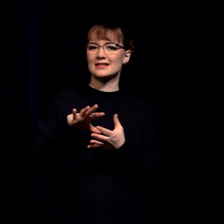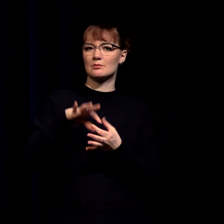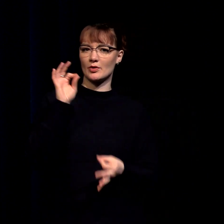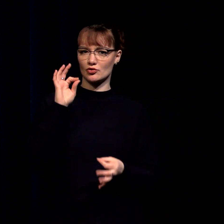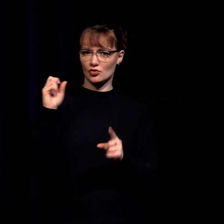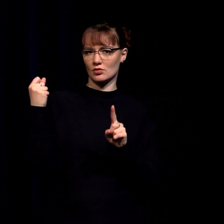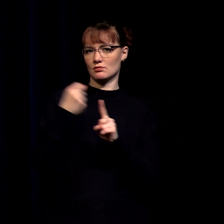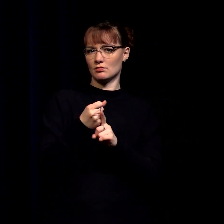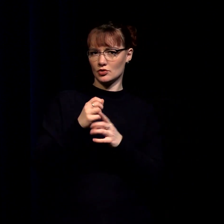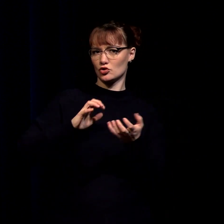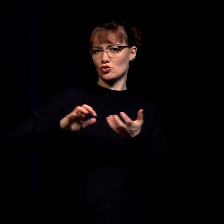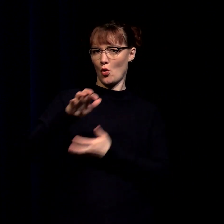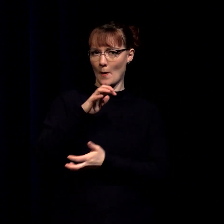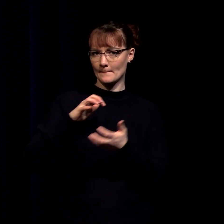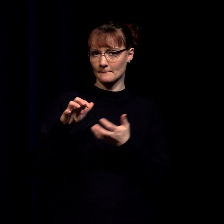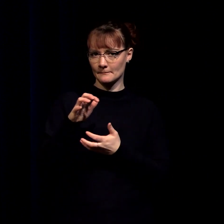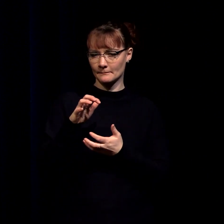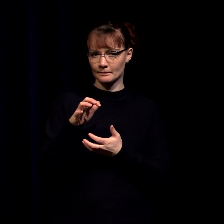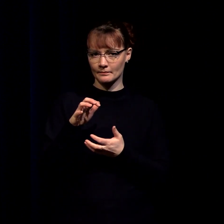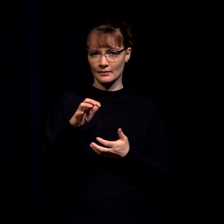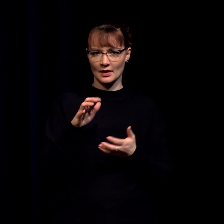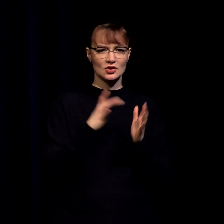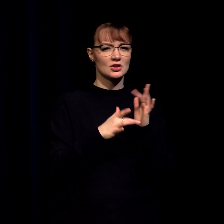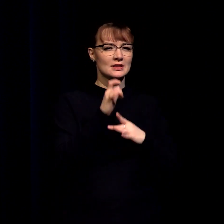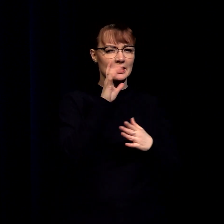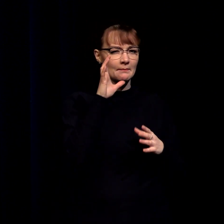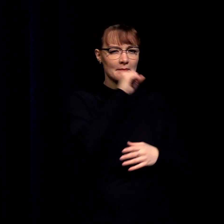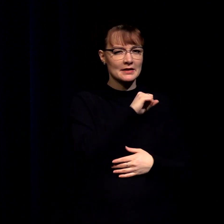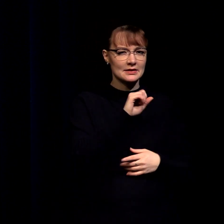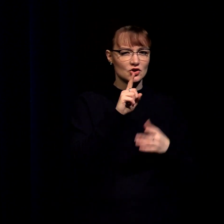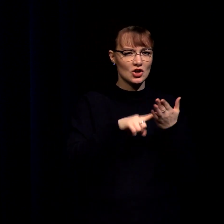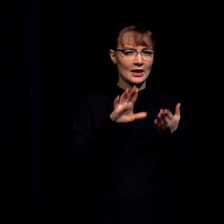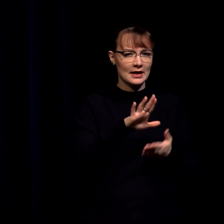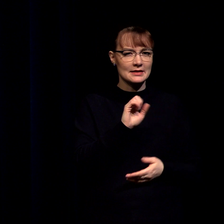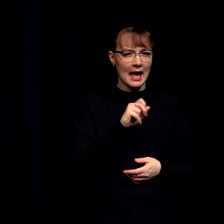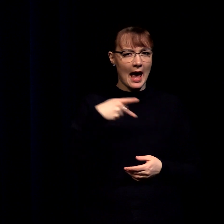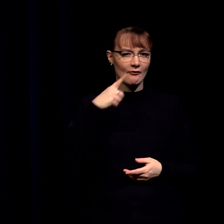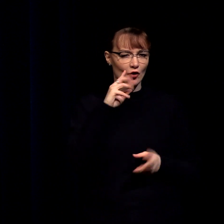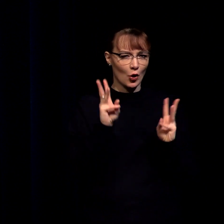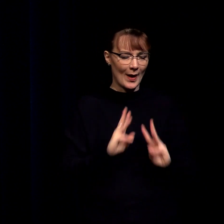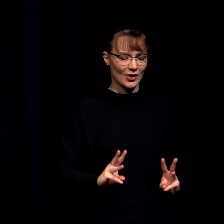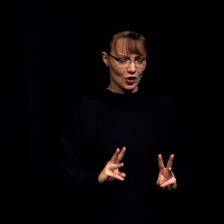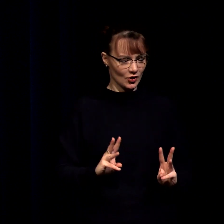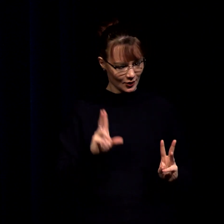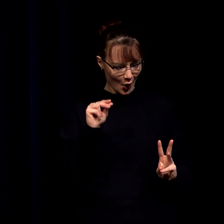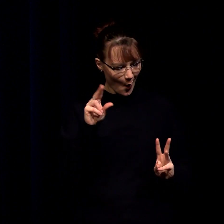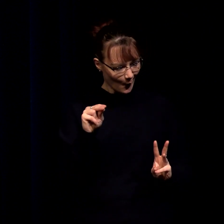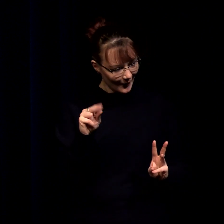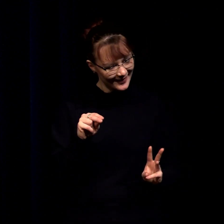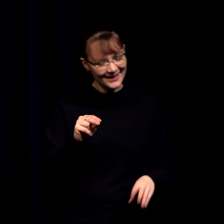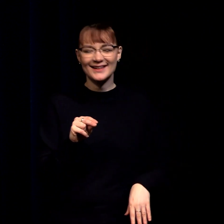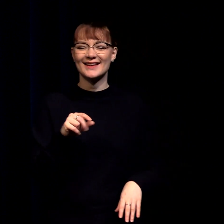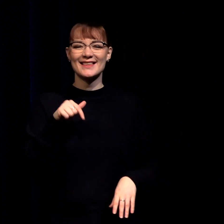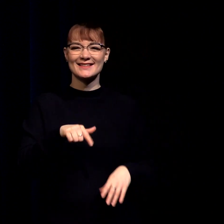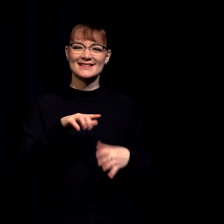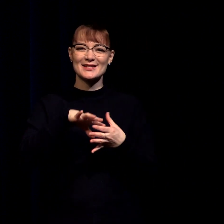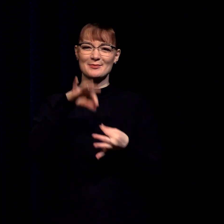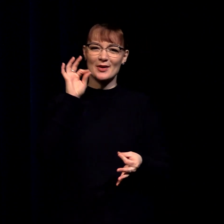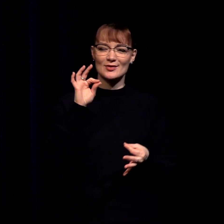We know that Jesus didn't miss checking the weather app. No, this is like a massive spiritual force that is coming against him